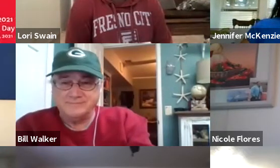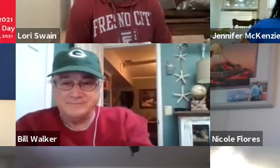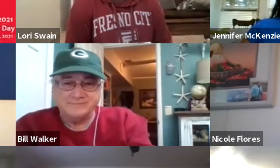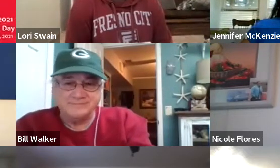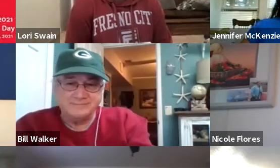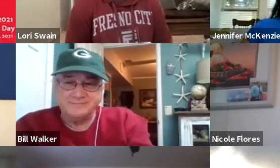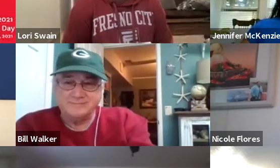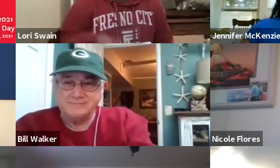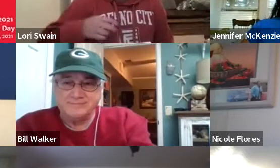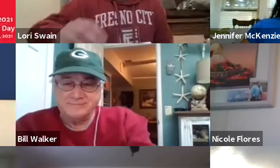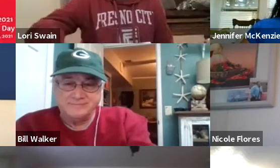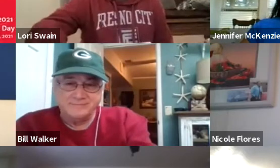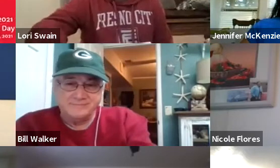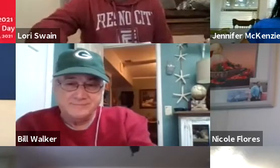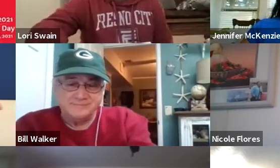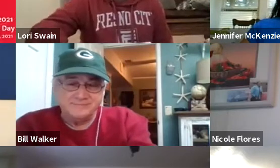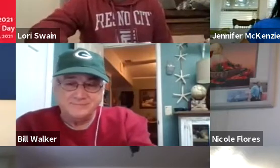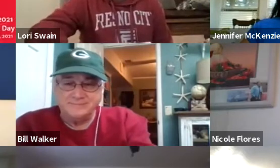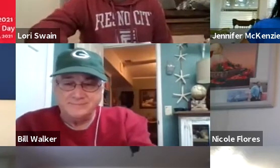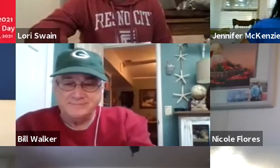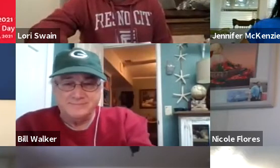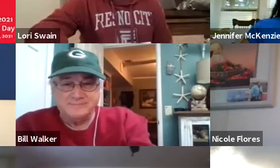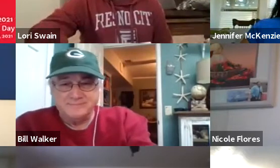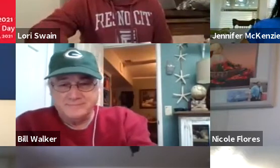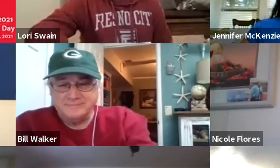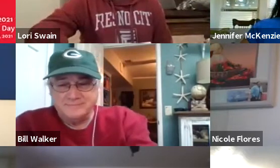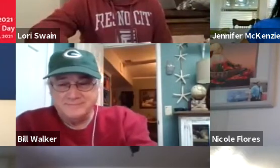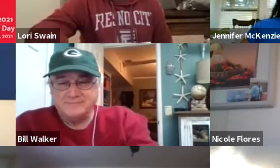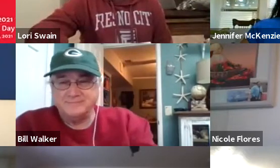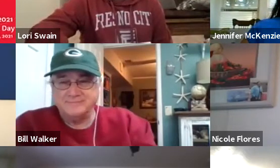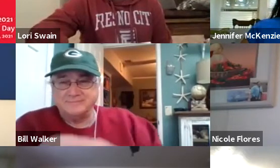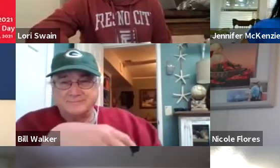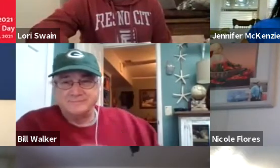can you scale up some of the stuff you're doing? So it can be implemented across the campus?